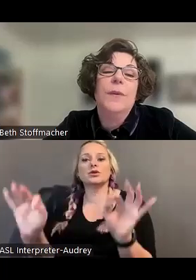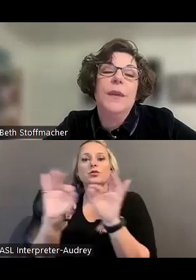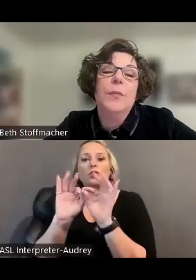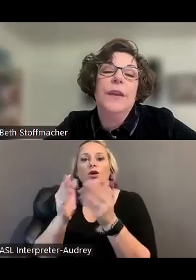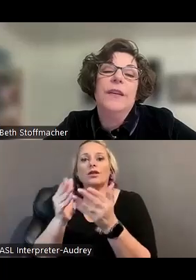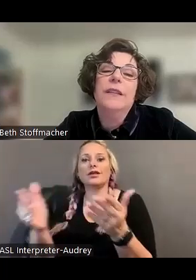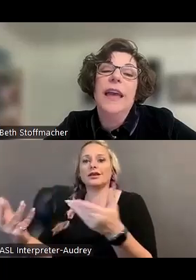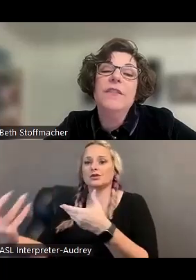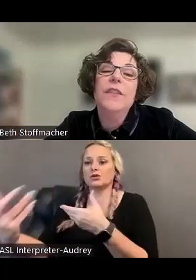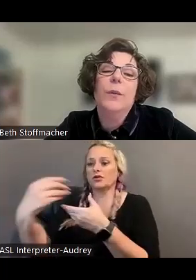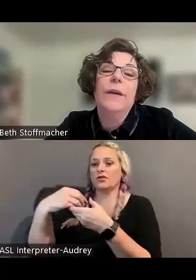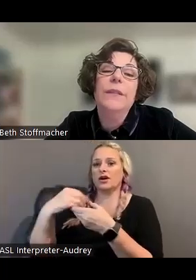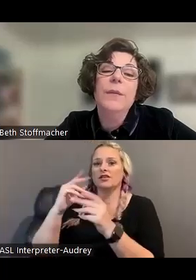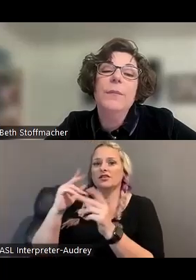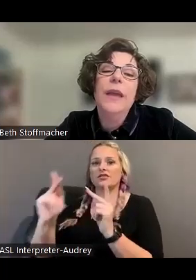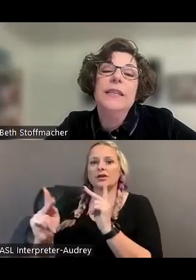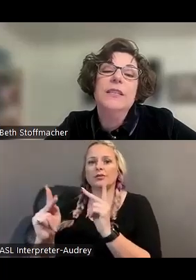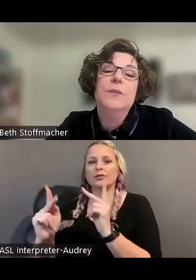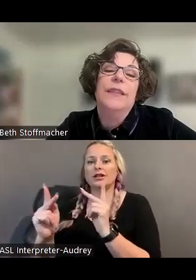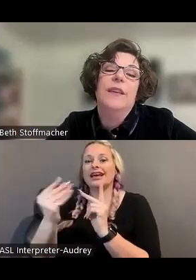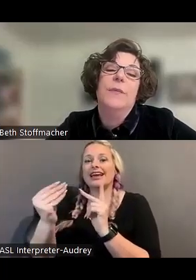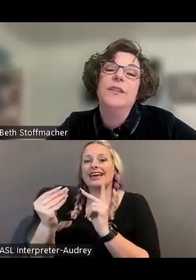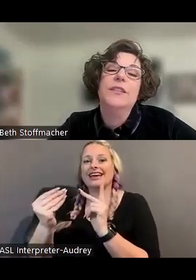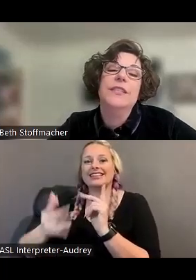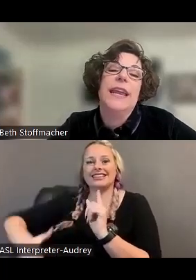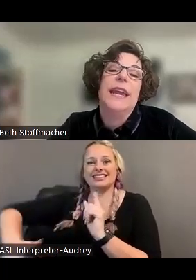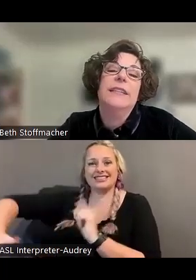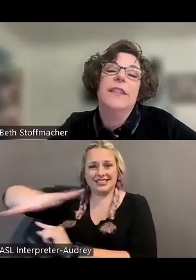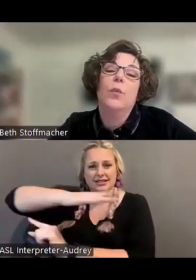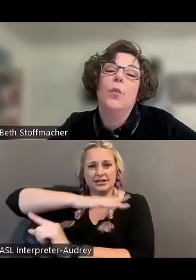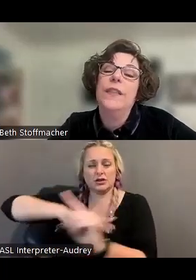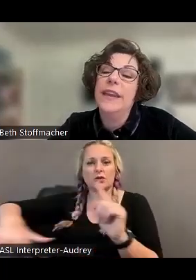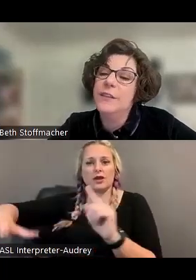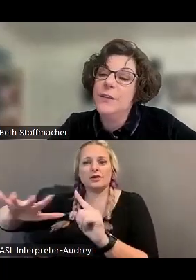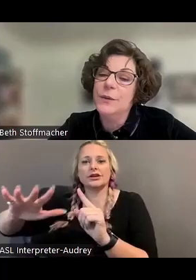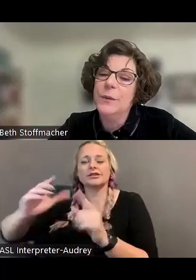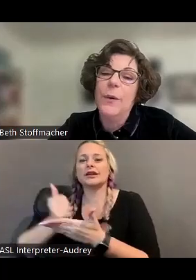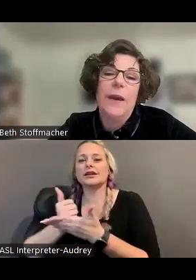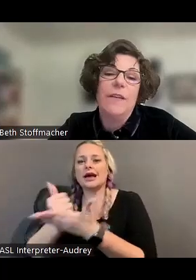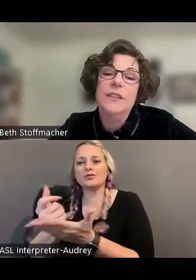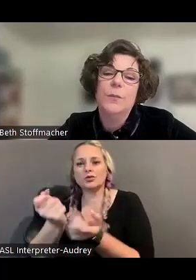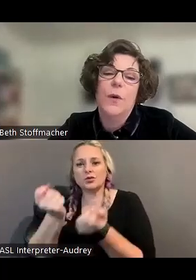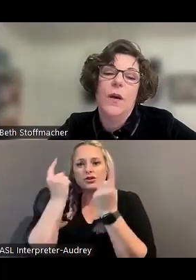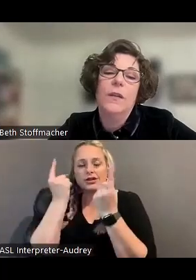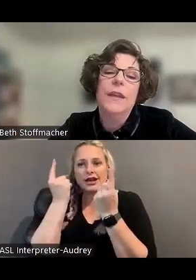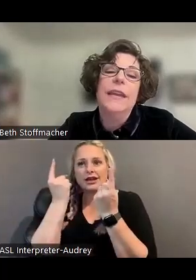people in the life around them and to make them understand that what they do, however small it